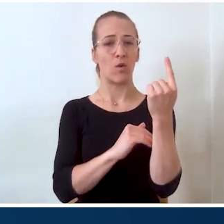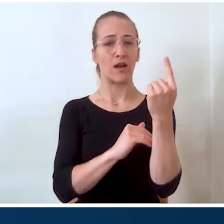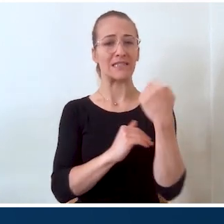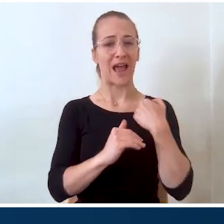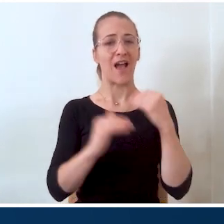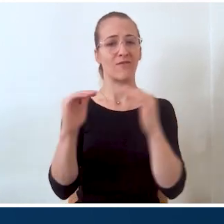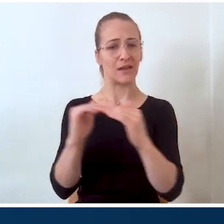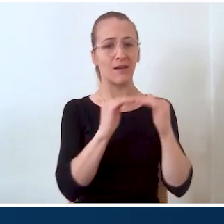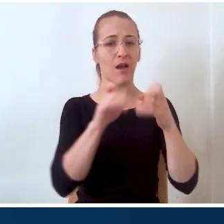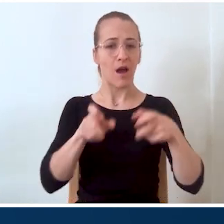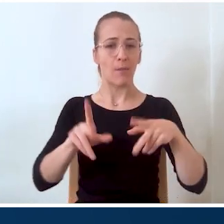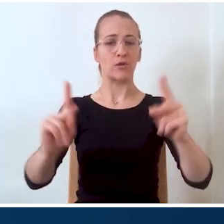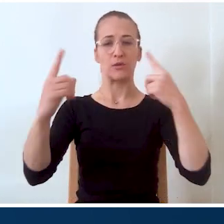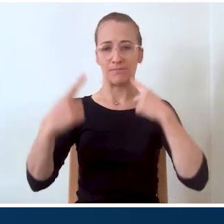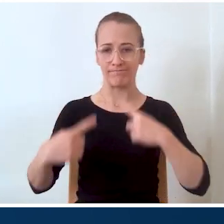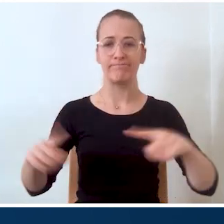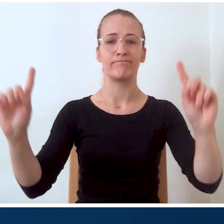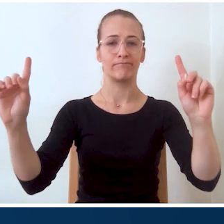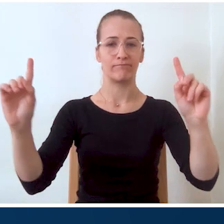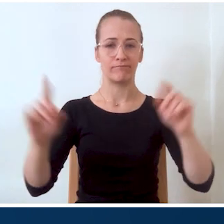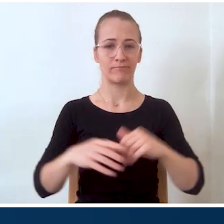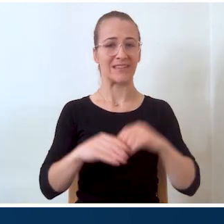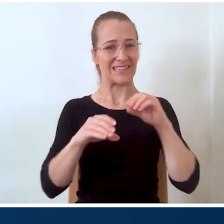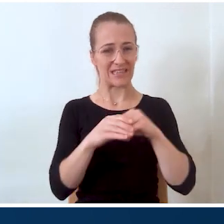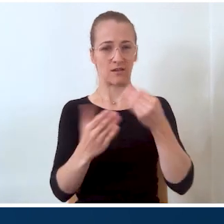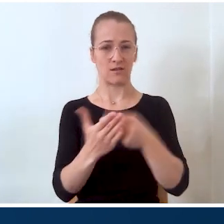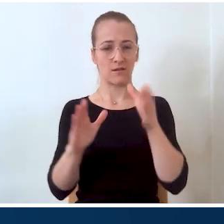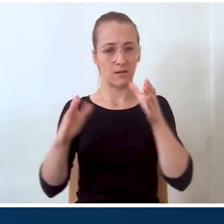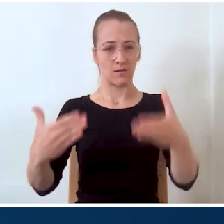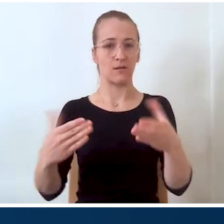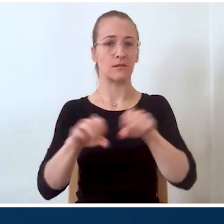to have an equal opportunity to success in a capitalistic society.